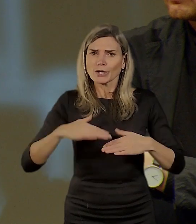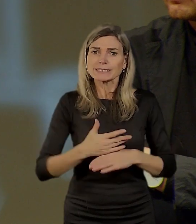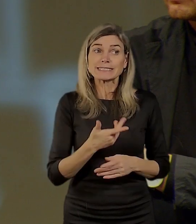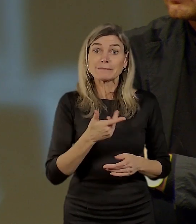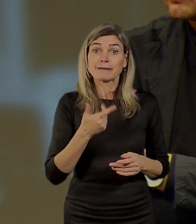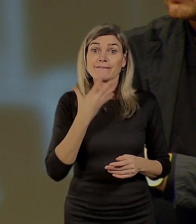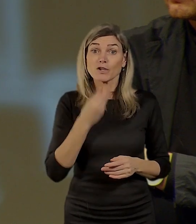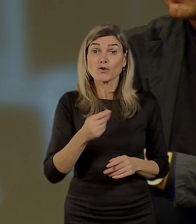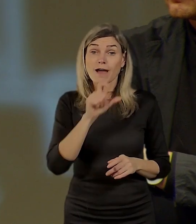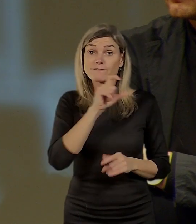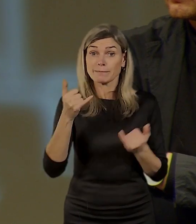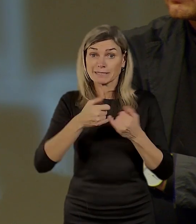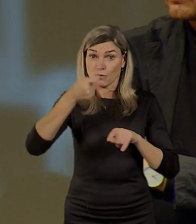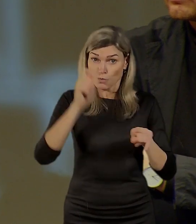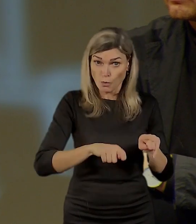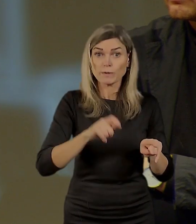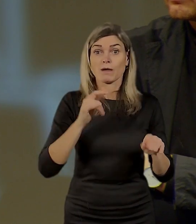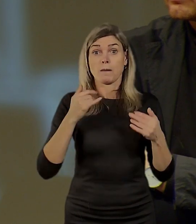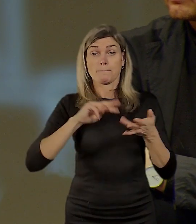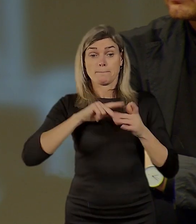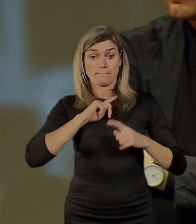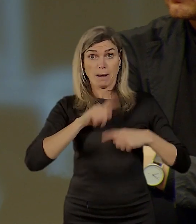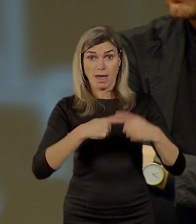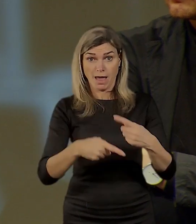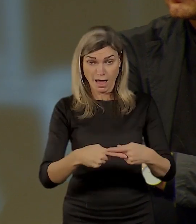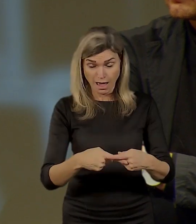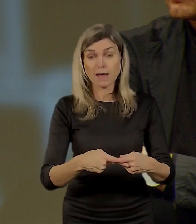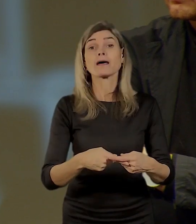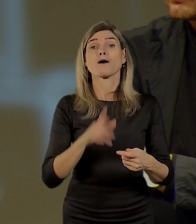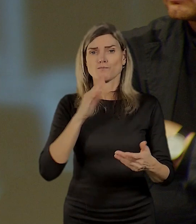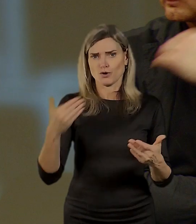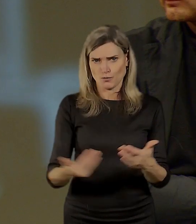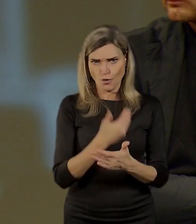And we did not have any major problems in those discussions.